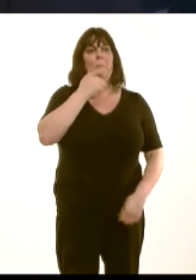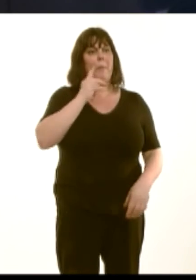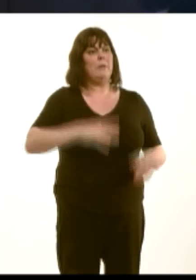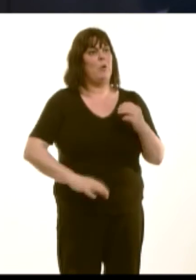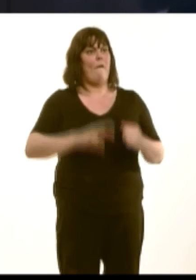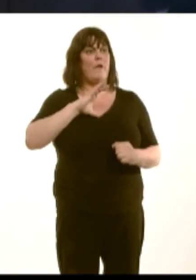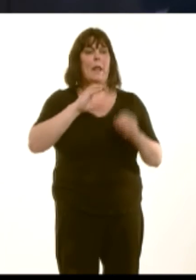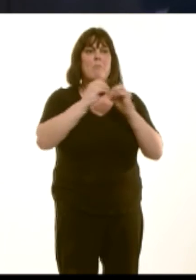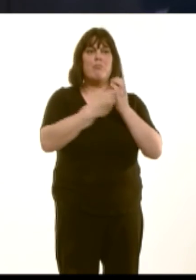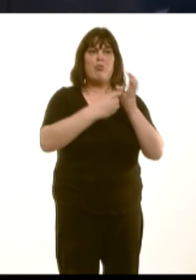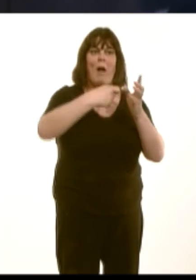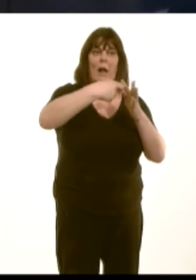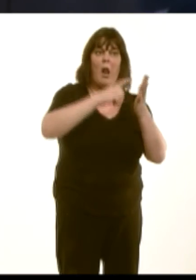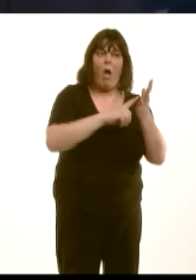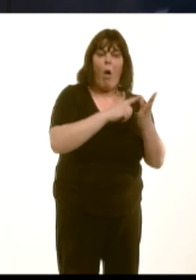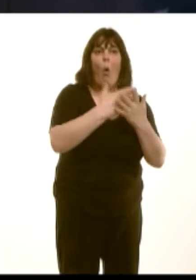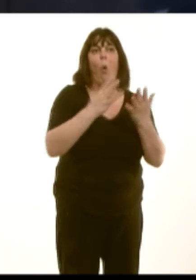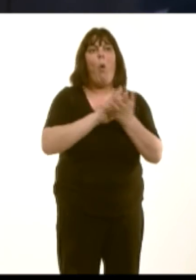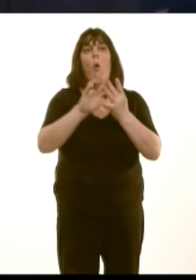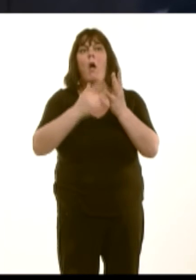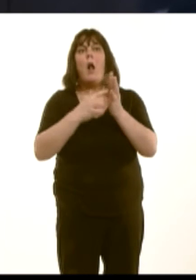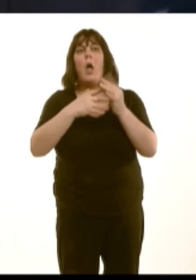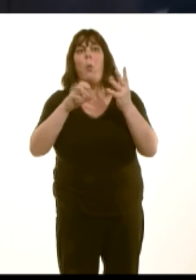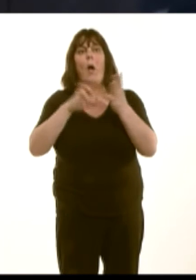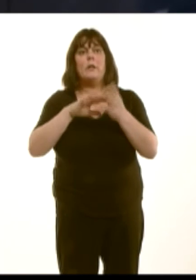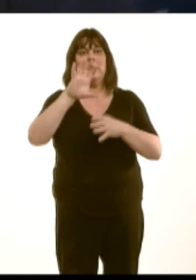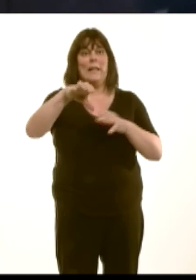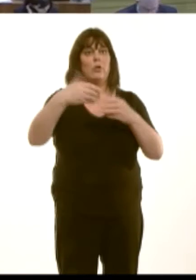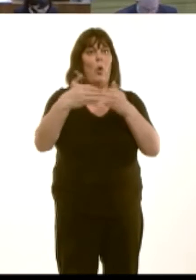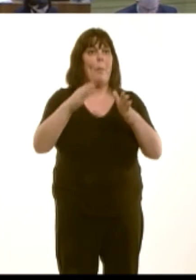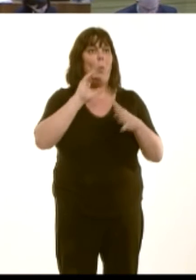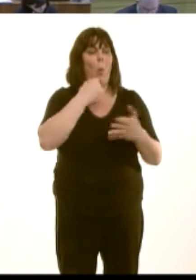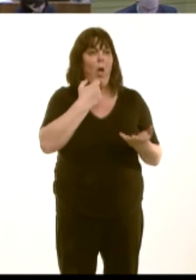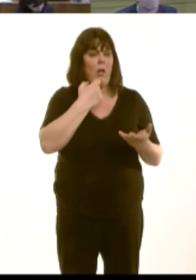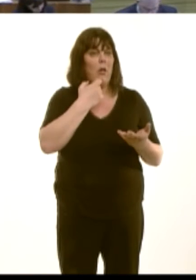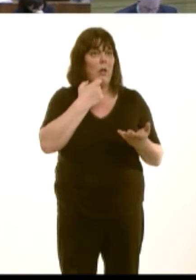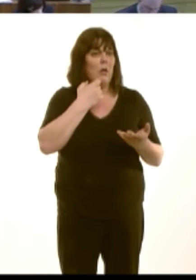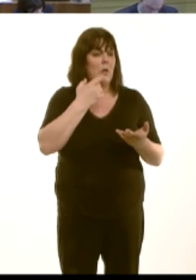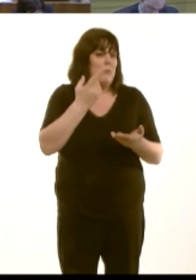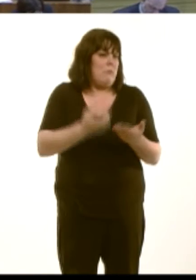and such as Hirwaun station go ahead once they make it into those transport plans? Carwyn Jones: The issue with Brackla is twofold.